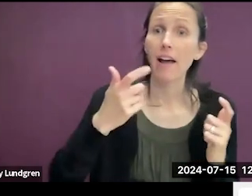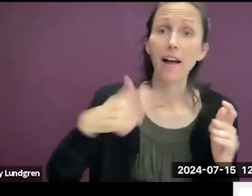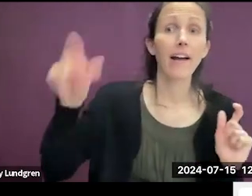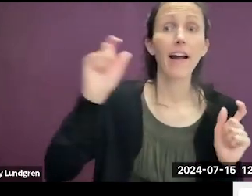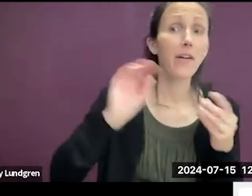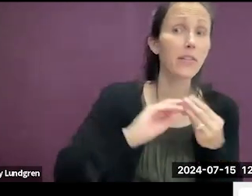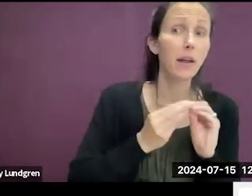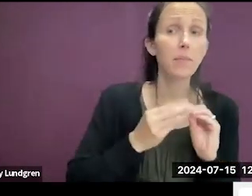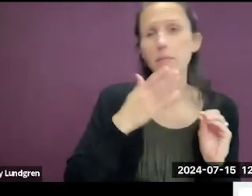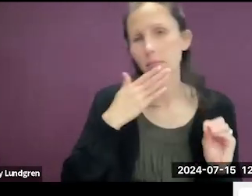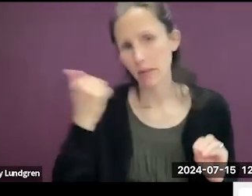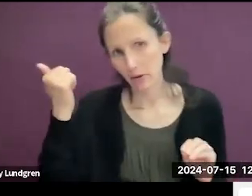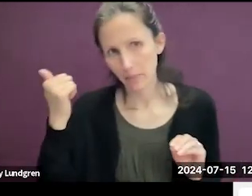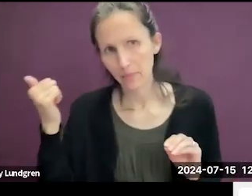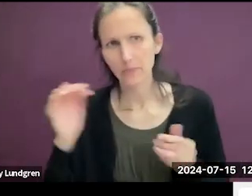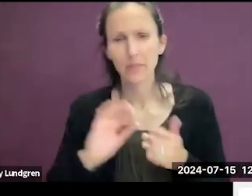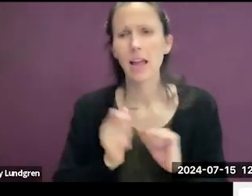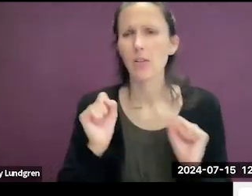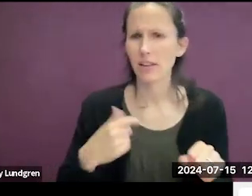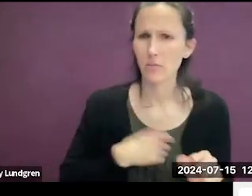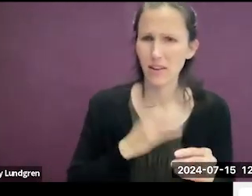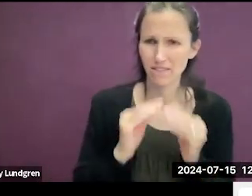So how do we fix poor color contrast?